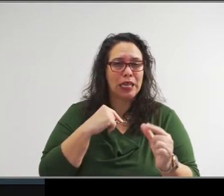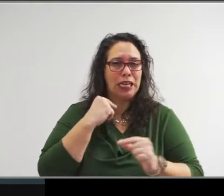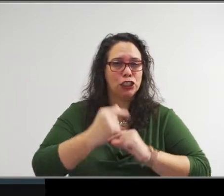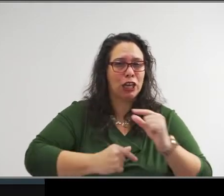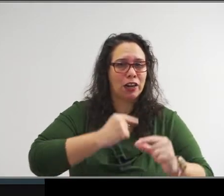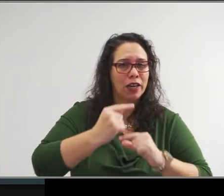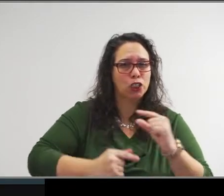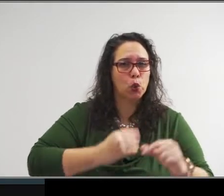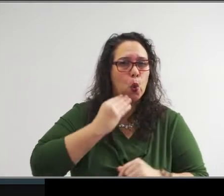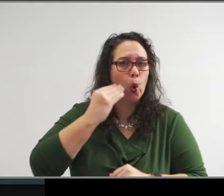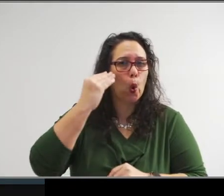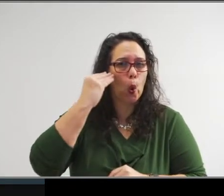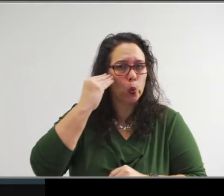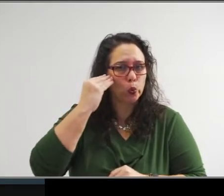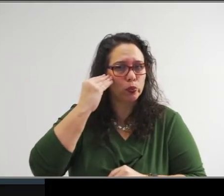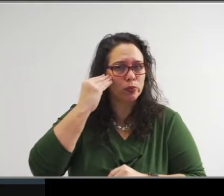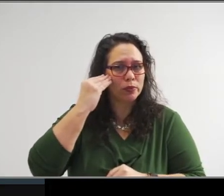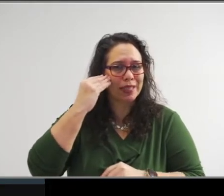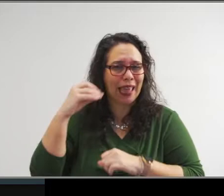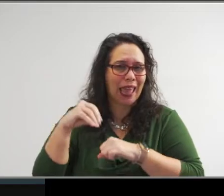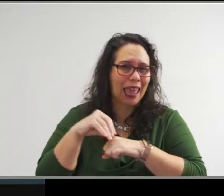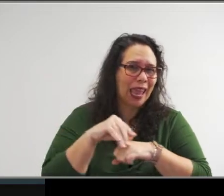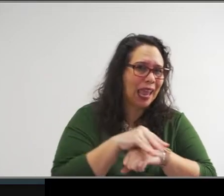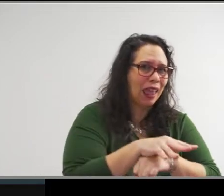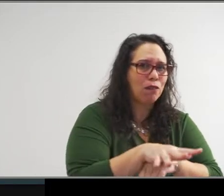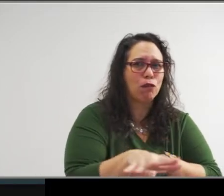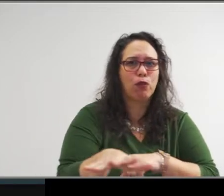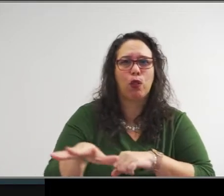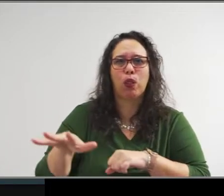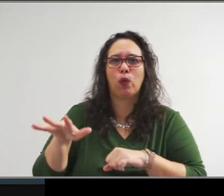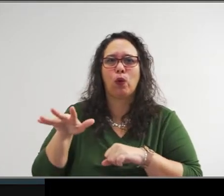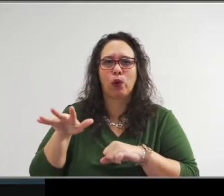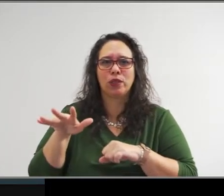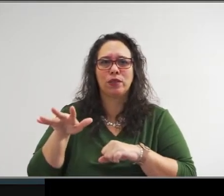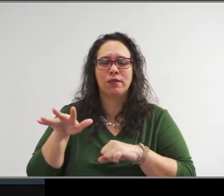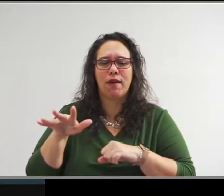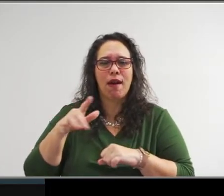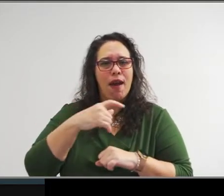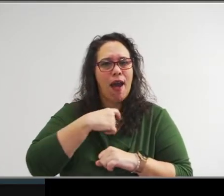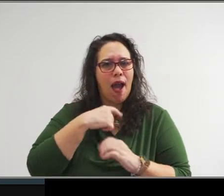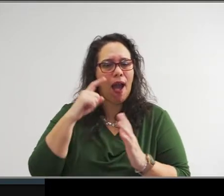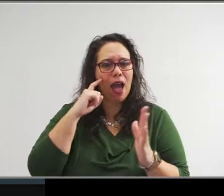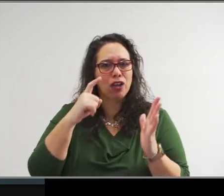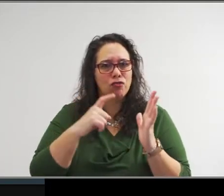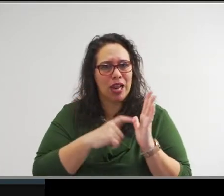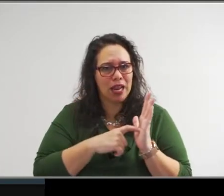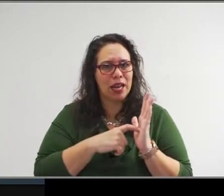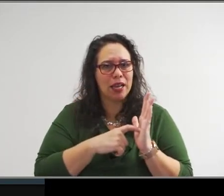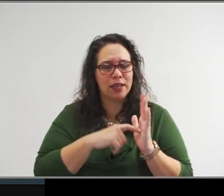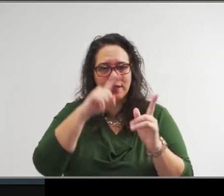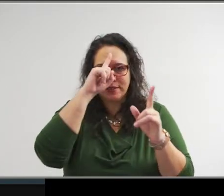that could be influenced though I recognize that these decisions are difficult